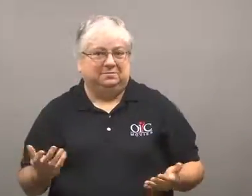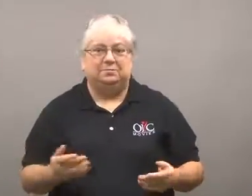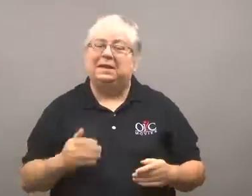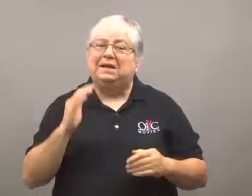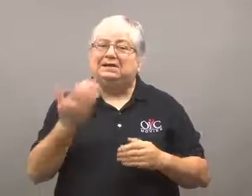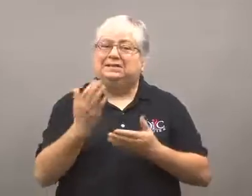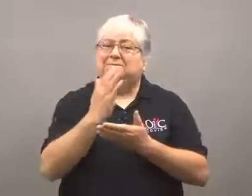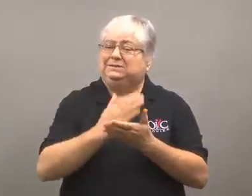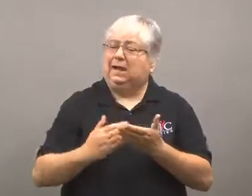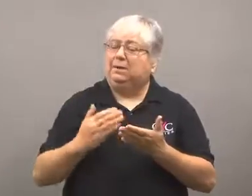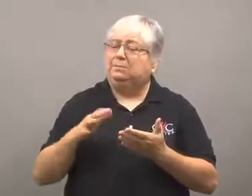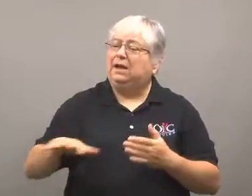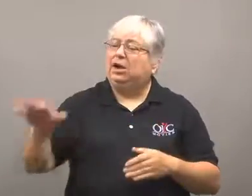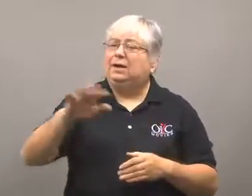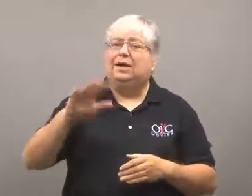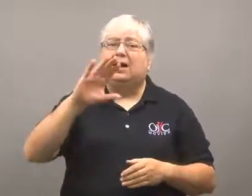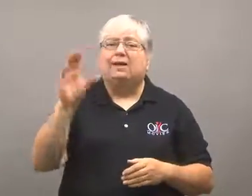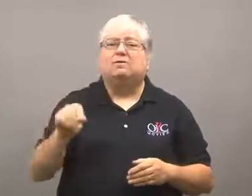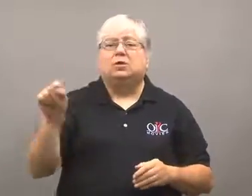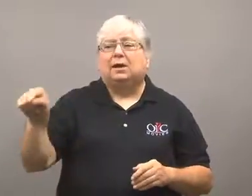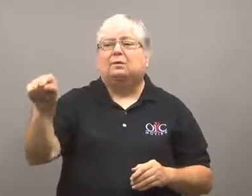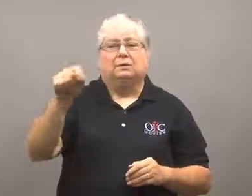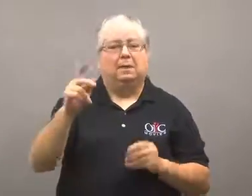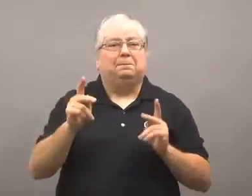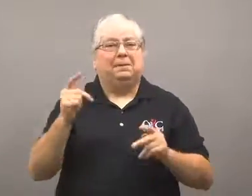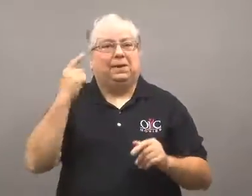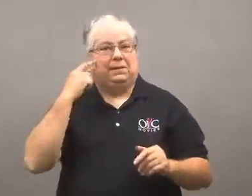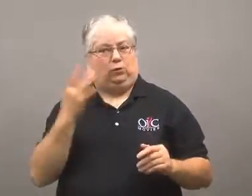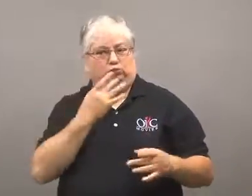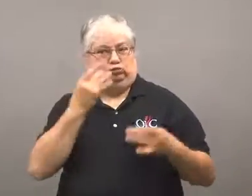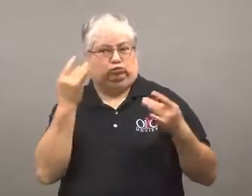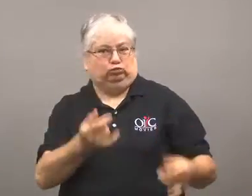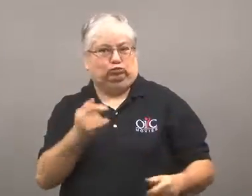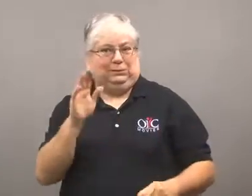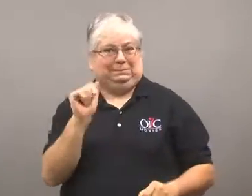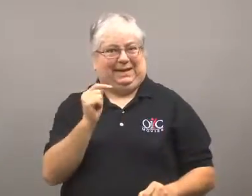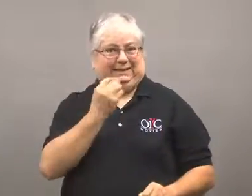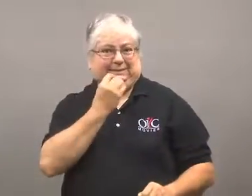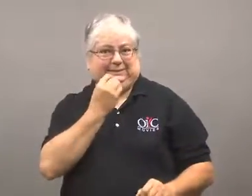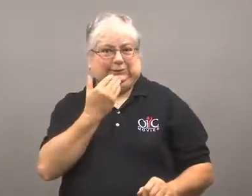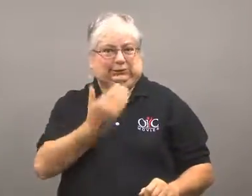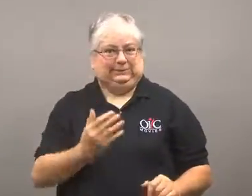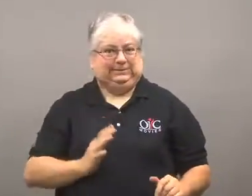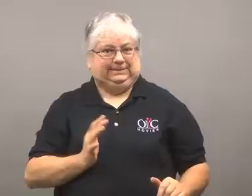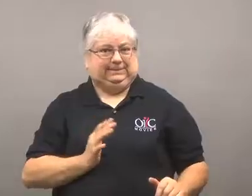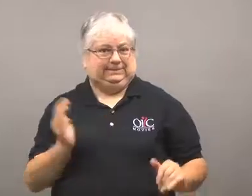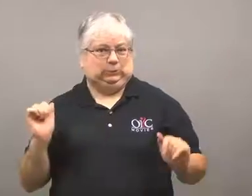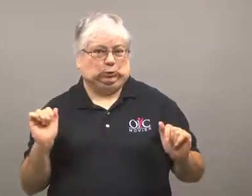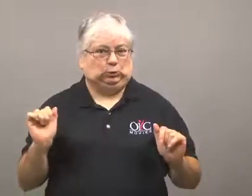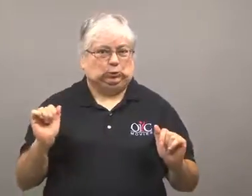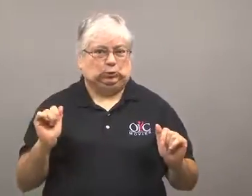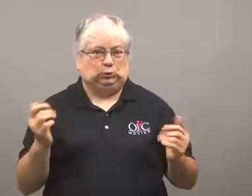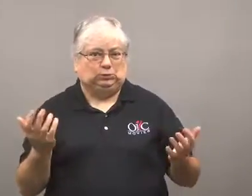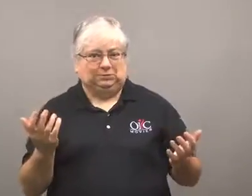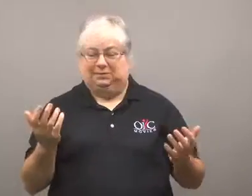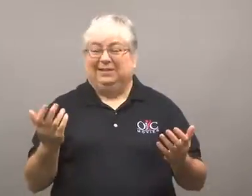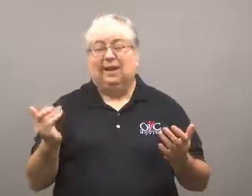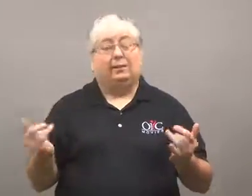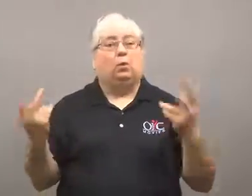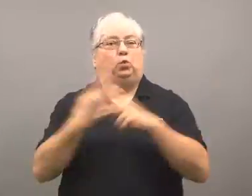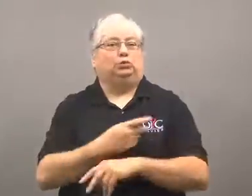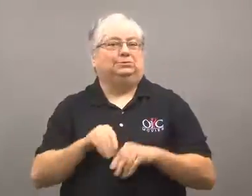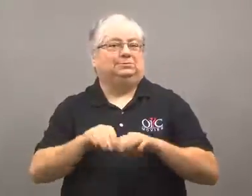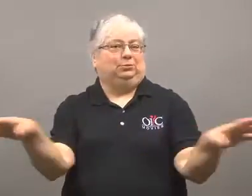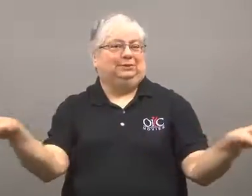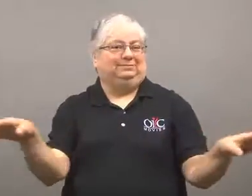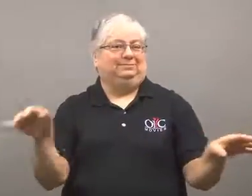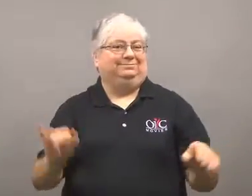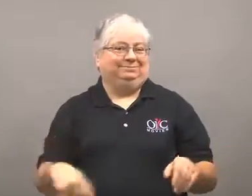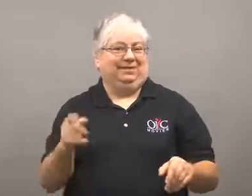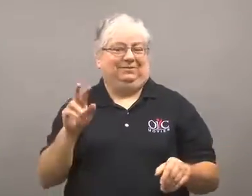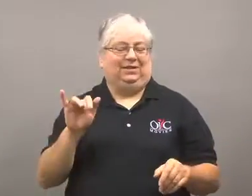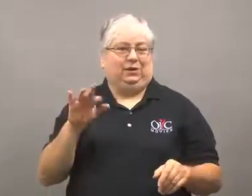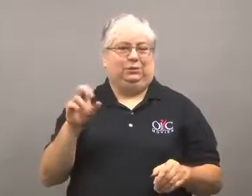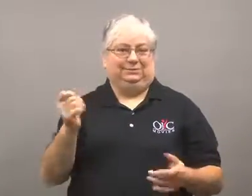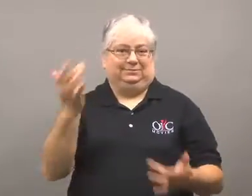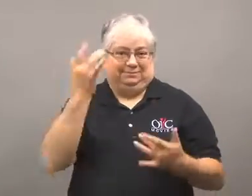In some areas of Africa, this bat appears to be considered a delicacy.